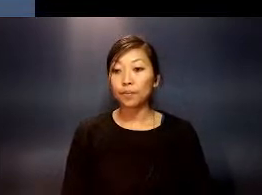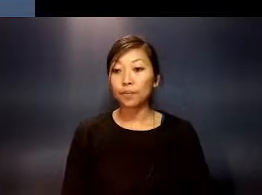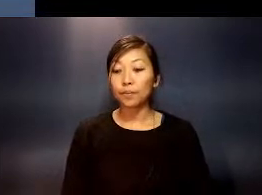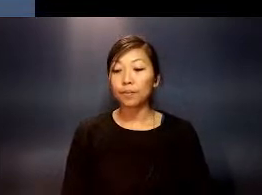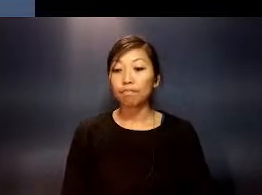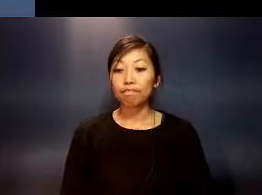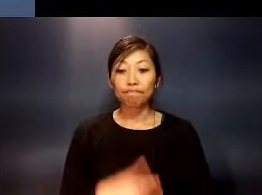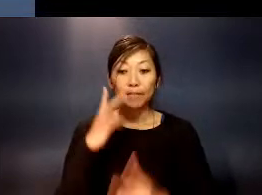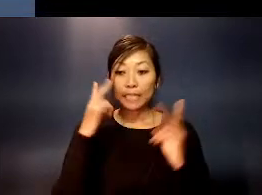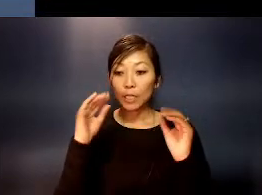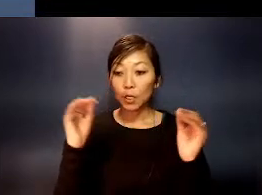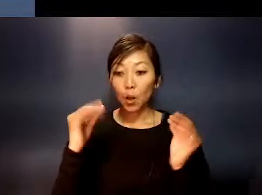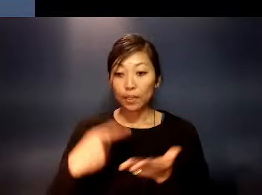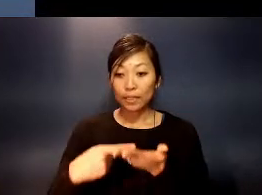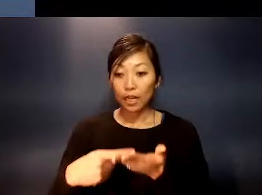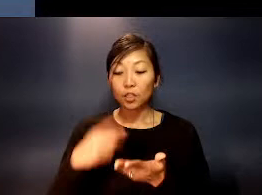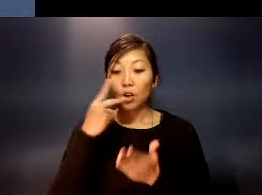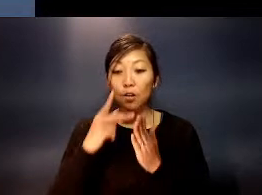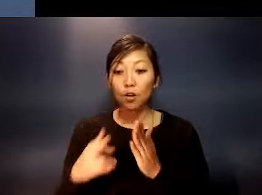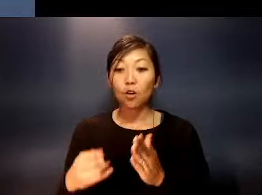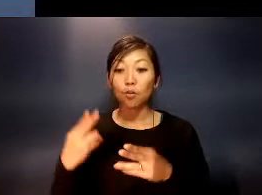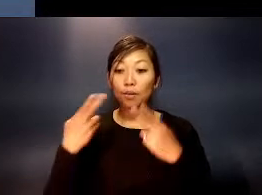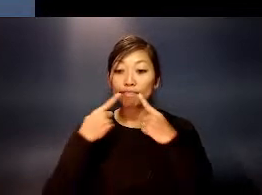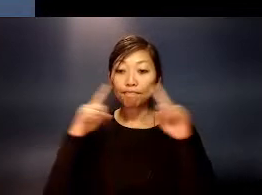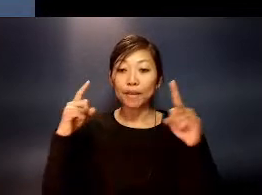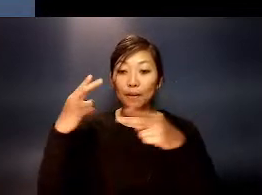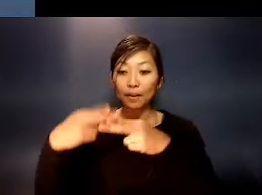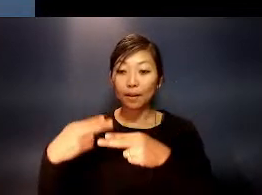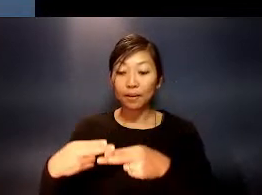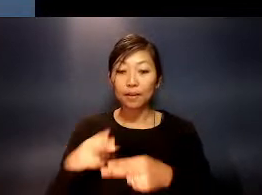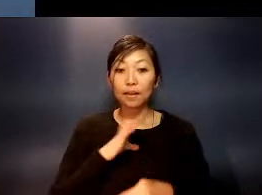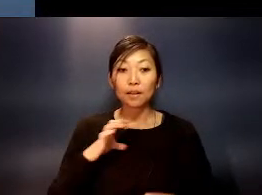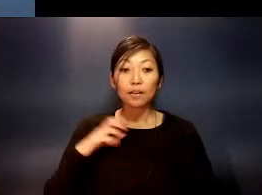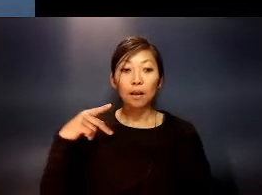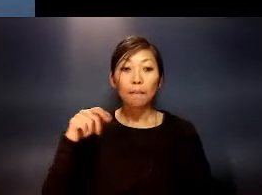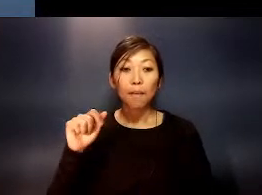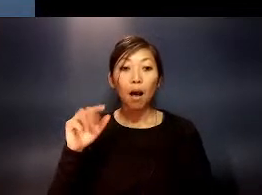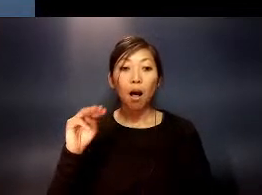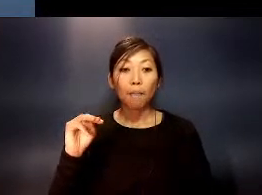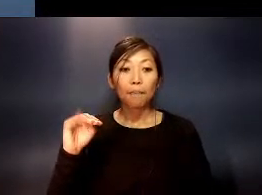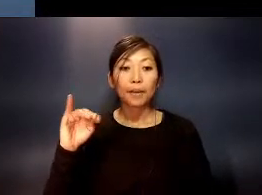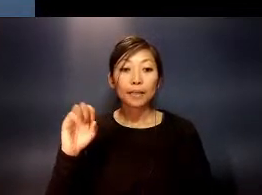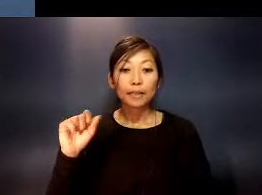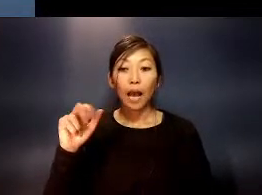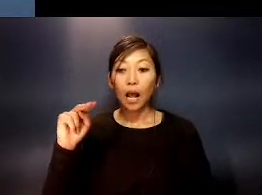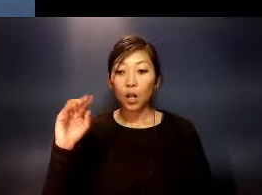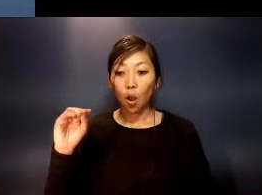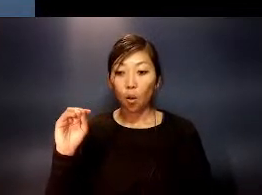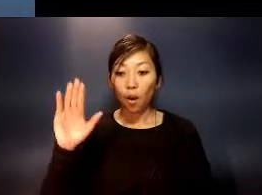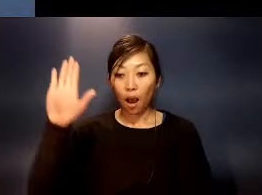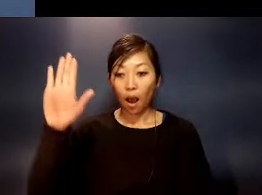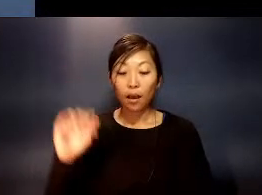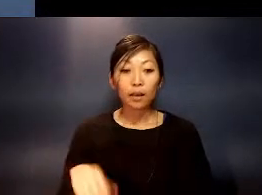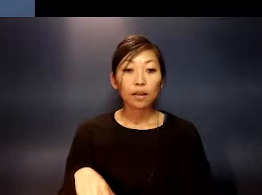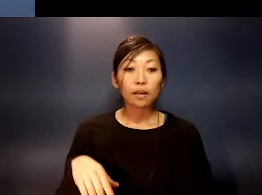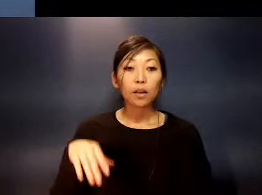≫ Clerk: COUNCIL MEMBER SCHROEDER. ≫ COUNCIL MEMBER SCHROEDER: AYE. ≫ Clerk: COUNCIL MEMBER OSMAN. ≫ COUNCIL MEMBER OSMAN: AYE. ≫ Clerk: COUNCIL MEMBER CUNNINGHAM. ≫ COUNCIL MEMBER CUNNINGHAM: NO.